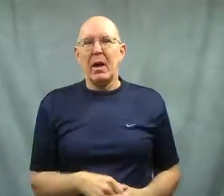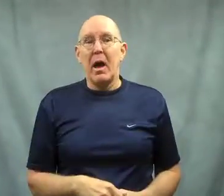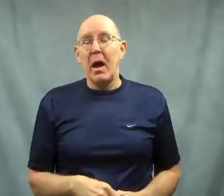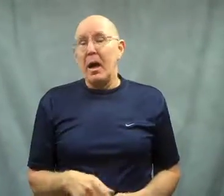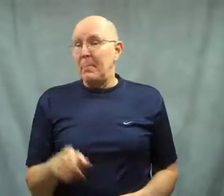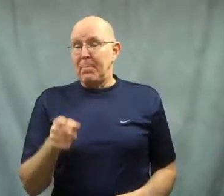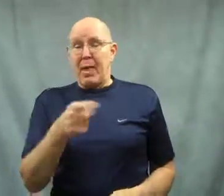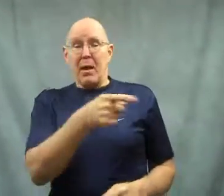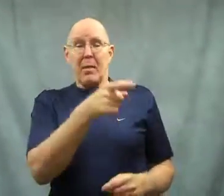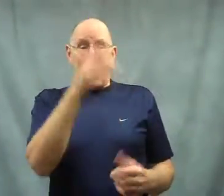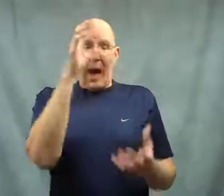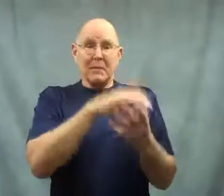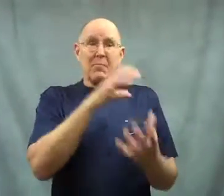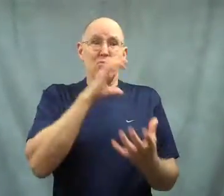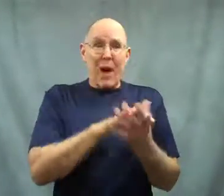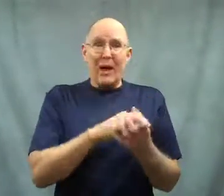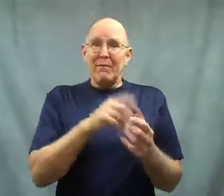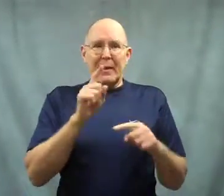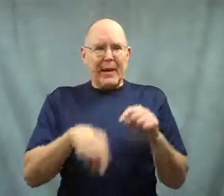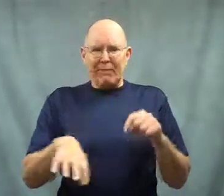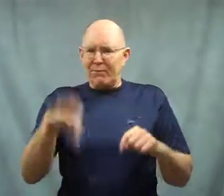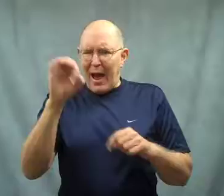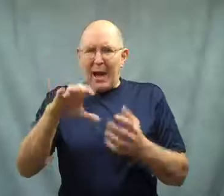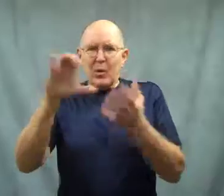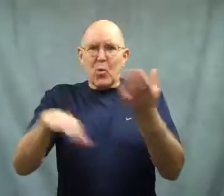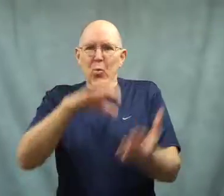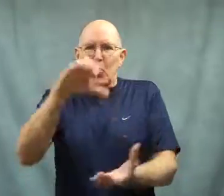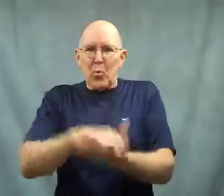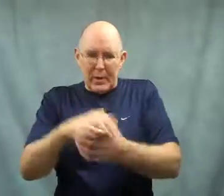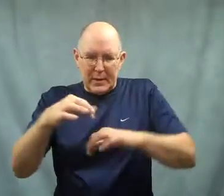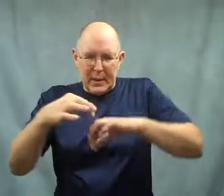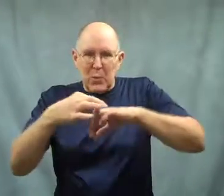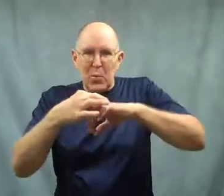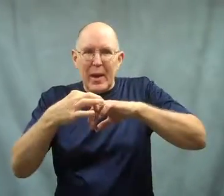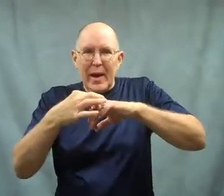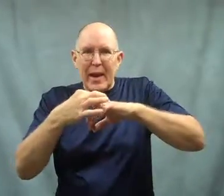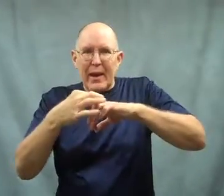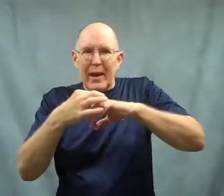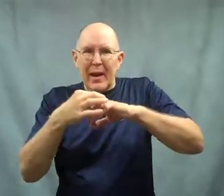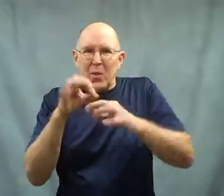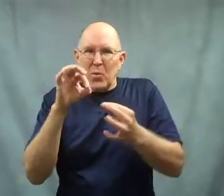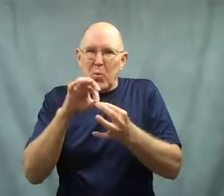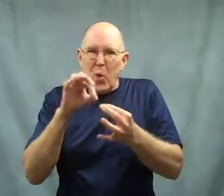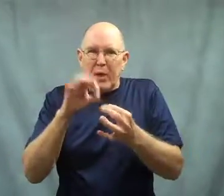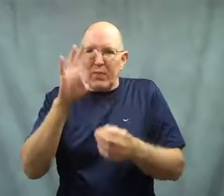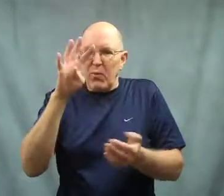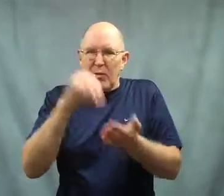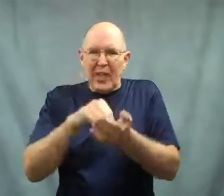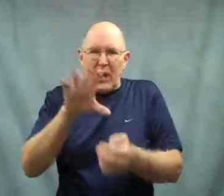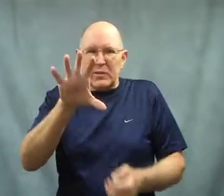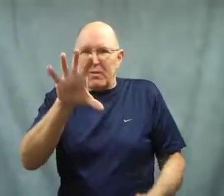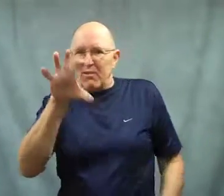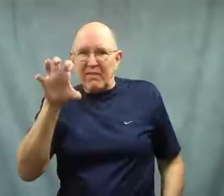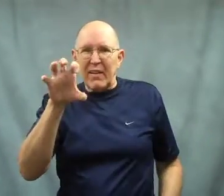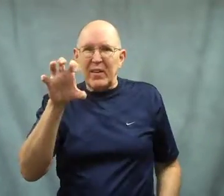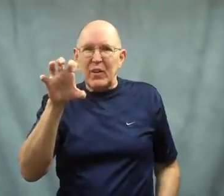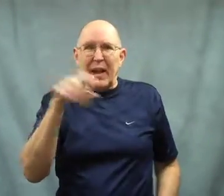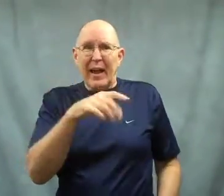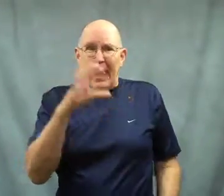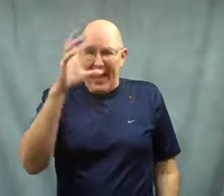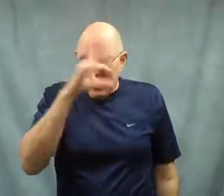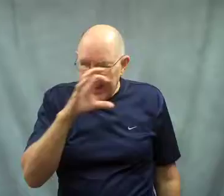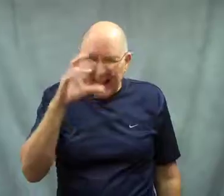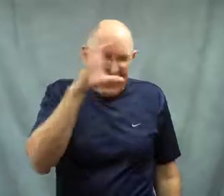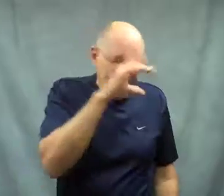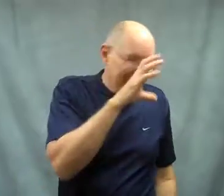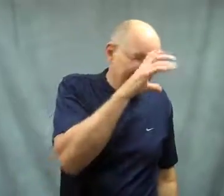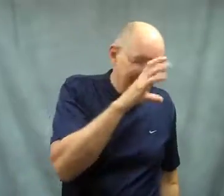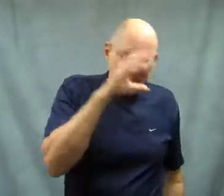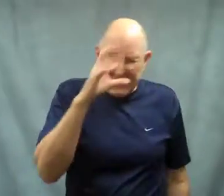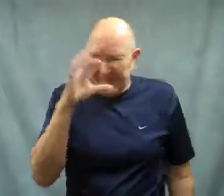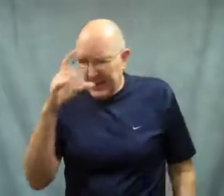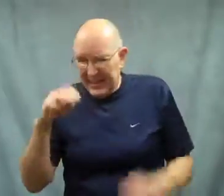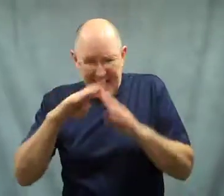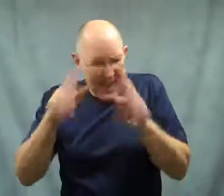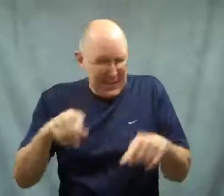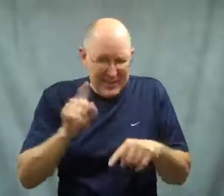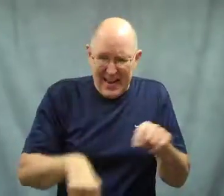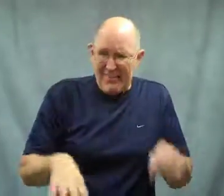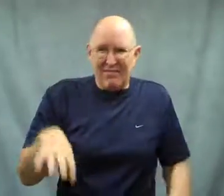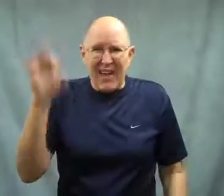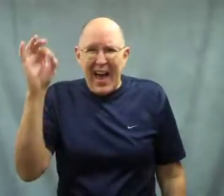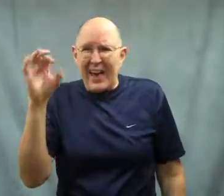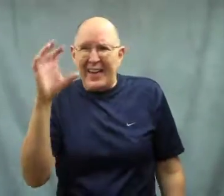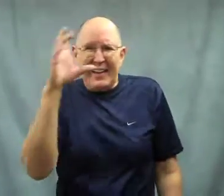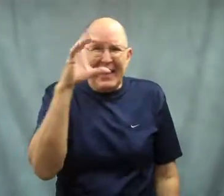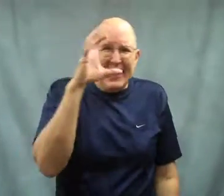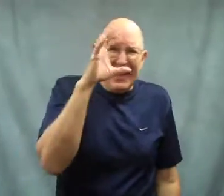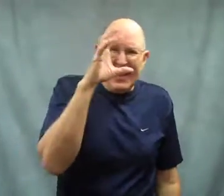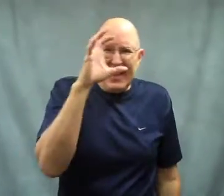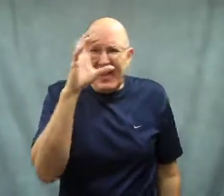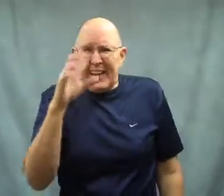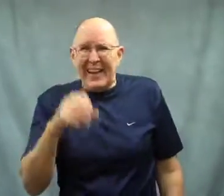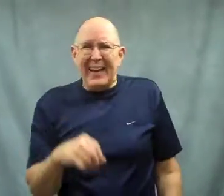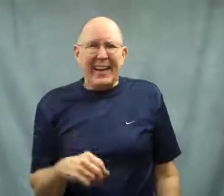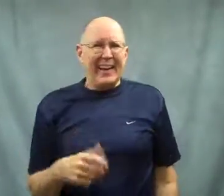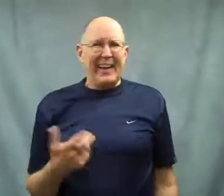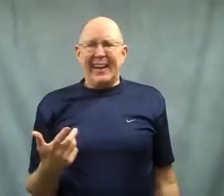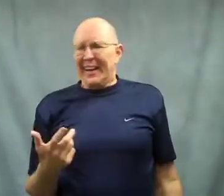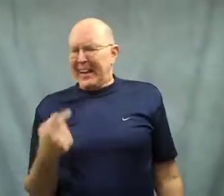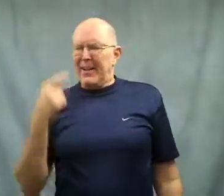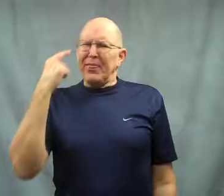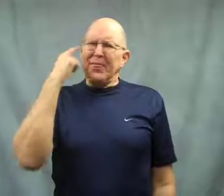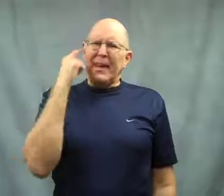The two of them couldn't find a $4500 wedding ring.